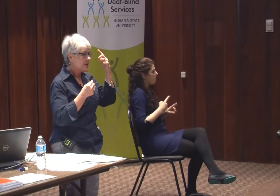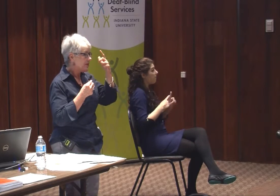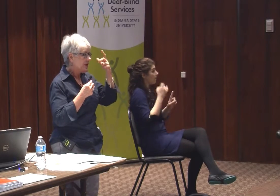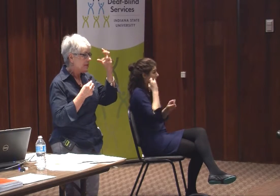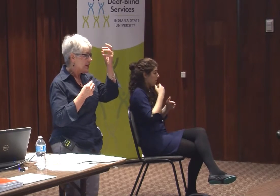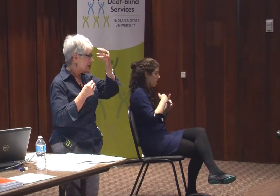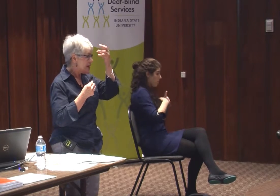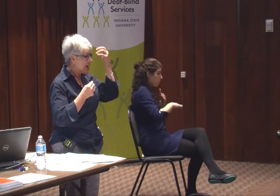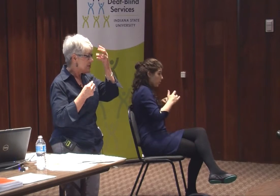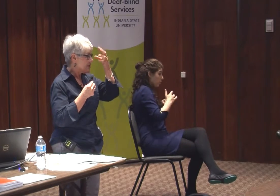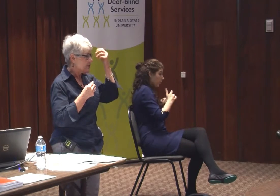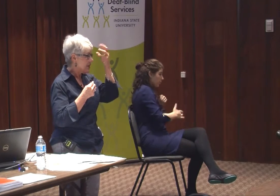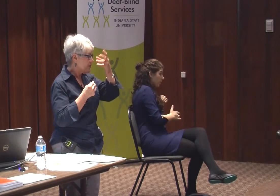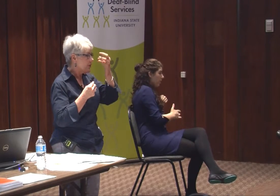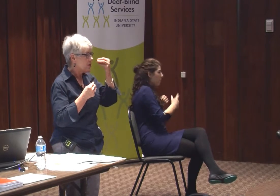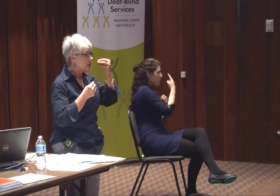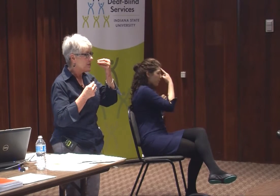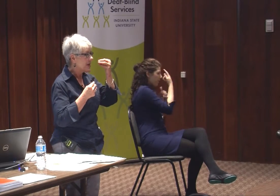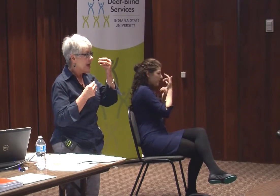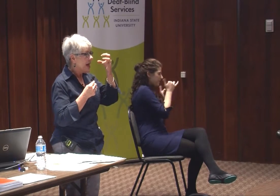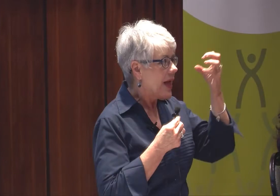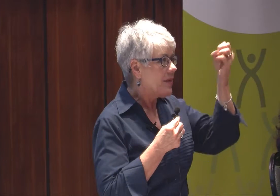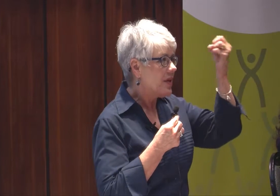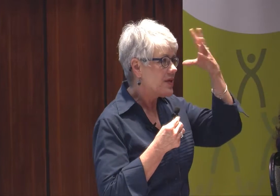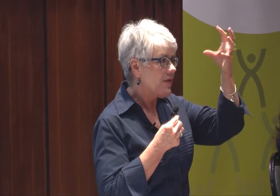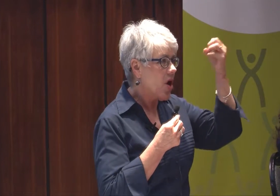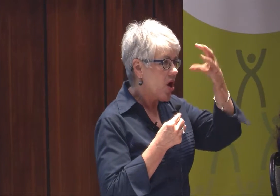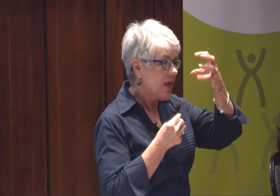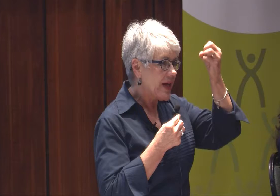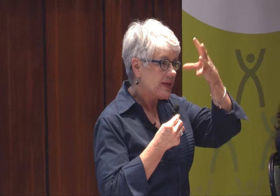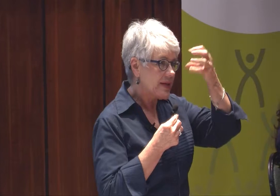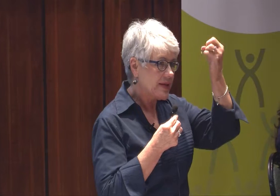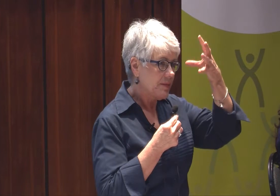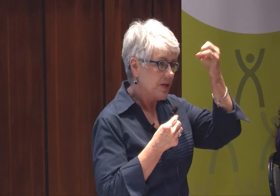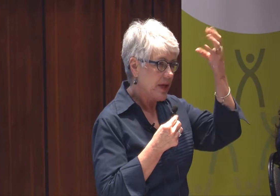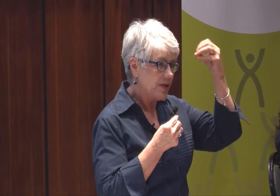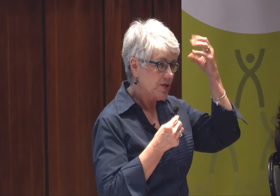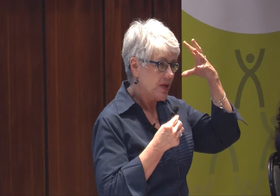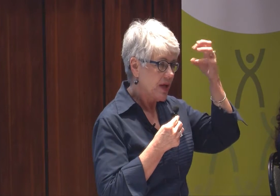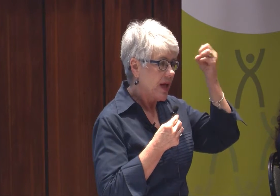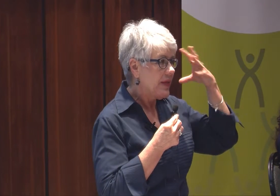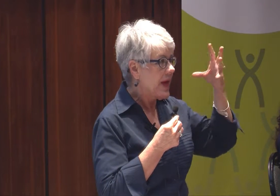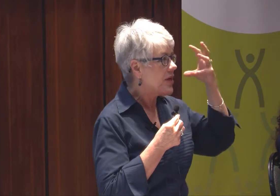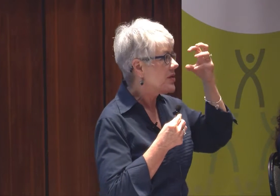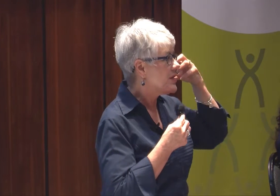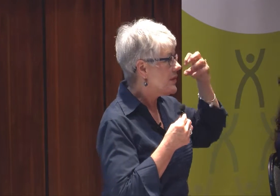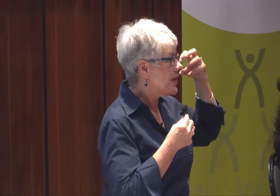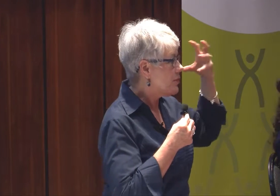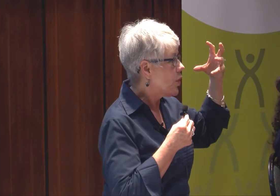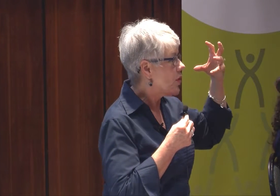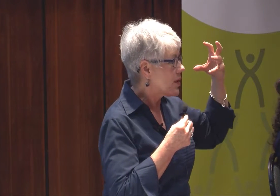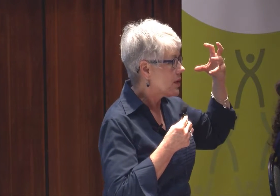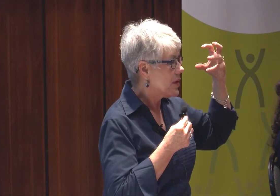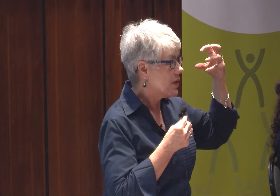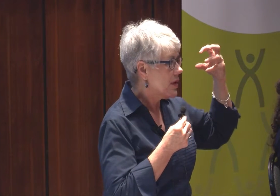still developing. The synapses are being formed and because of all that stimulation, they actually develop more.